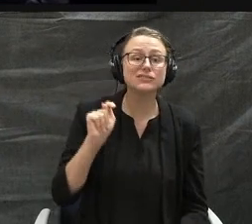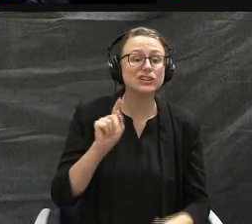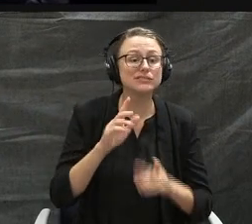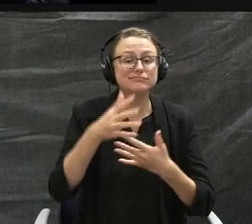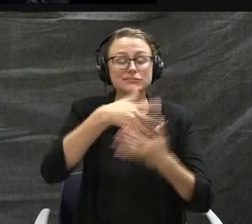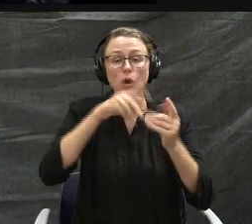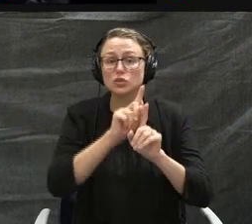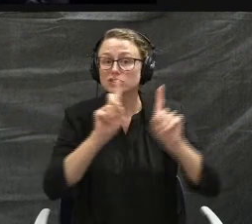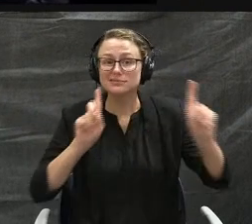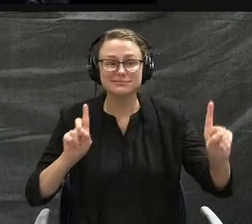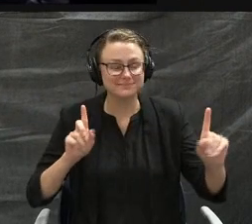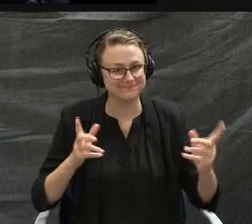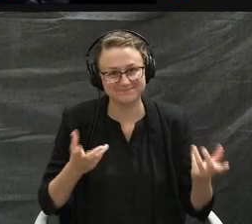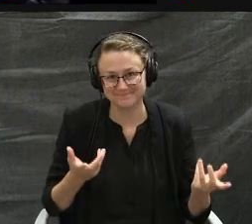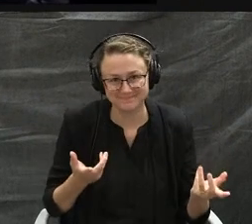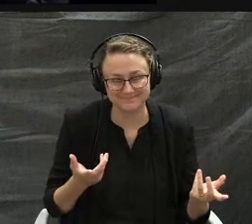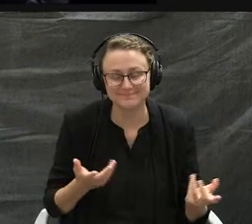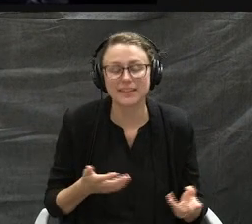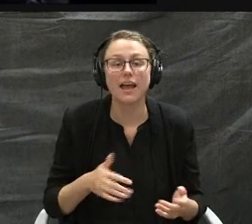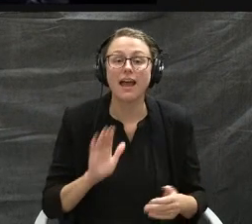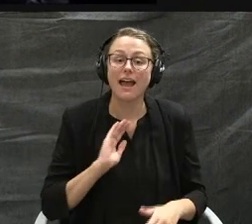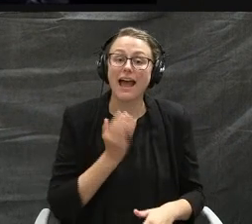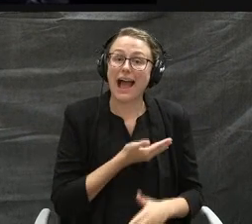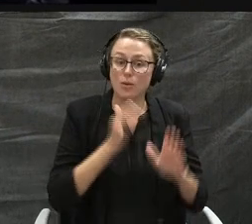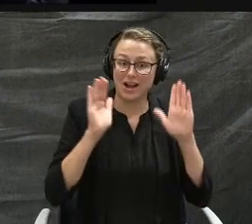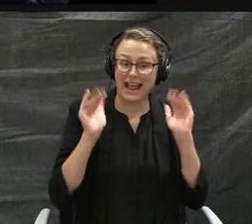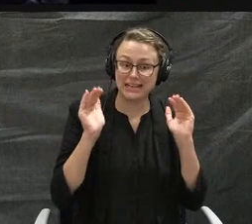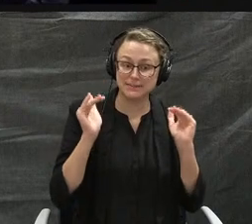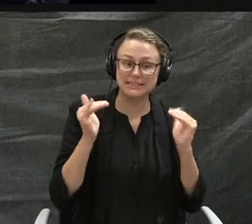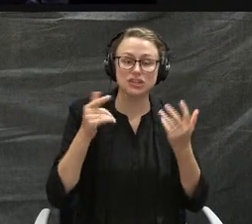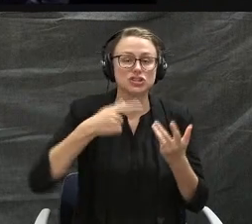that we create as much separation as is feasible about